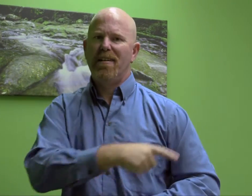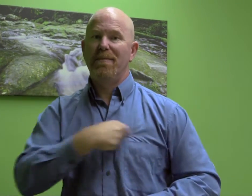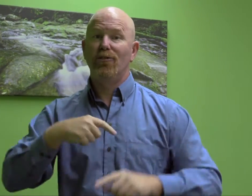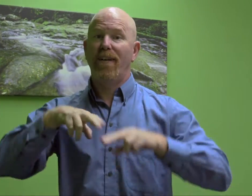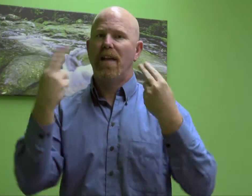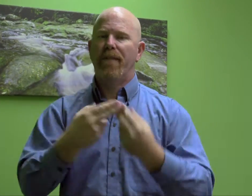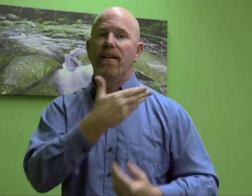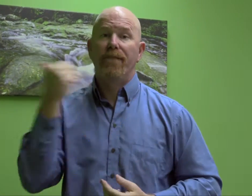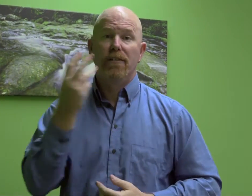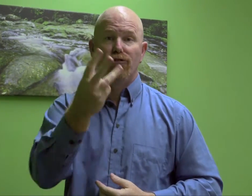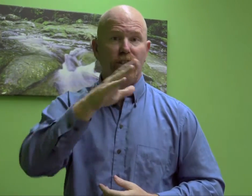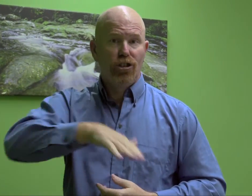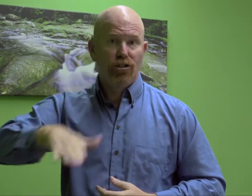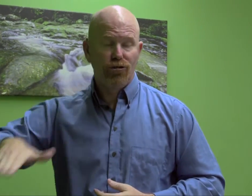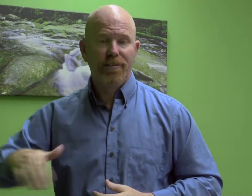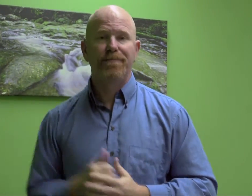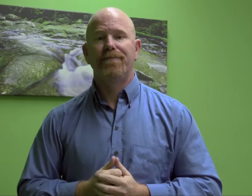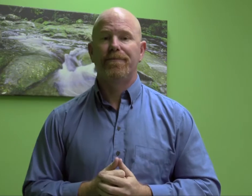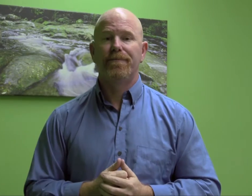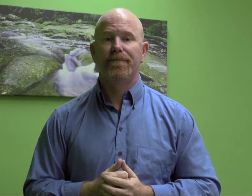I am very committed to my family. I have three beautiful children.